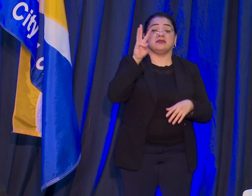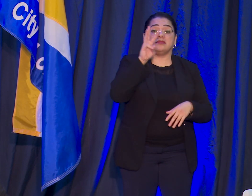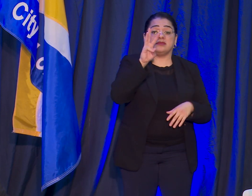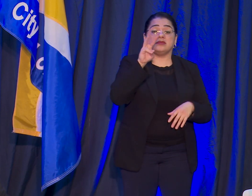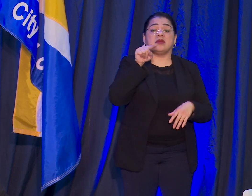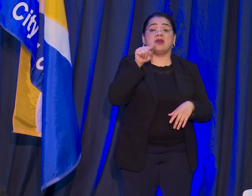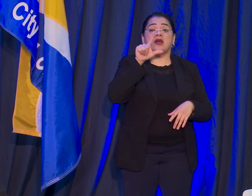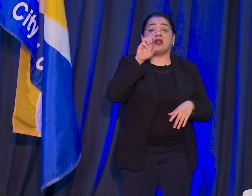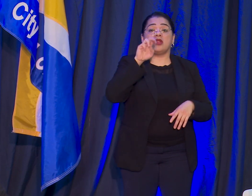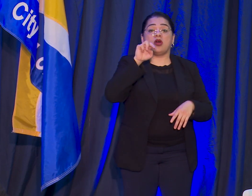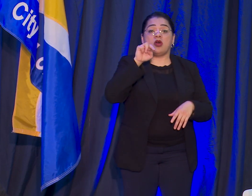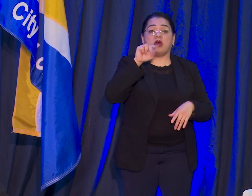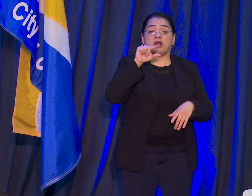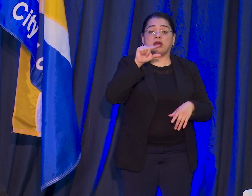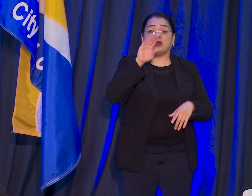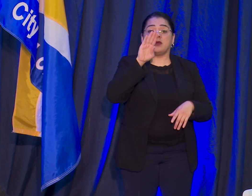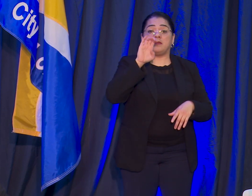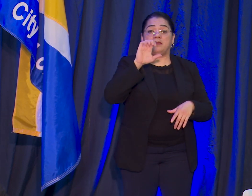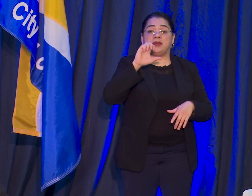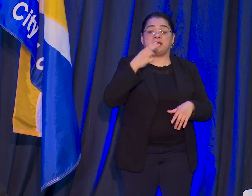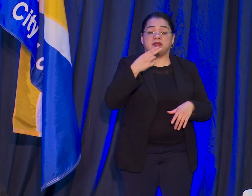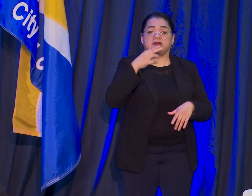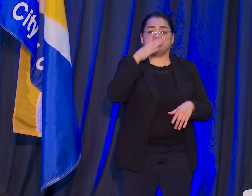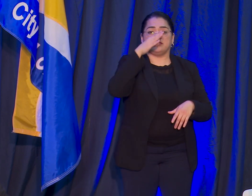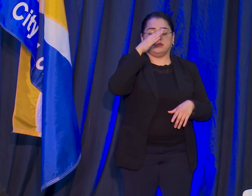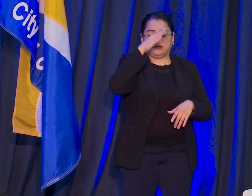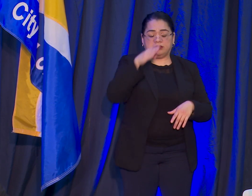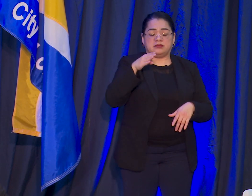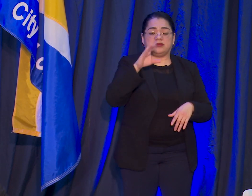Beach Punto Cove diagonal Cove 80s in New Haven también puede llamar a la